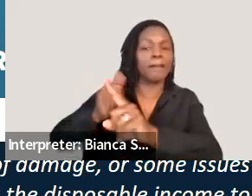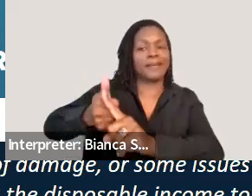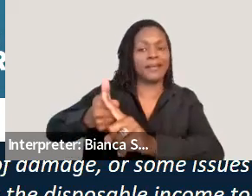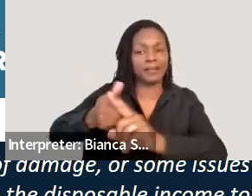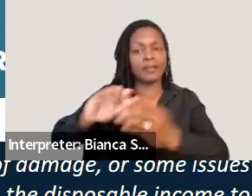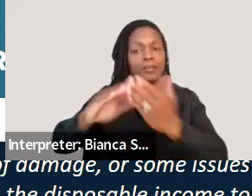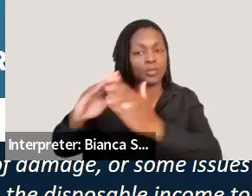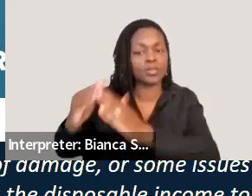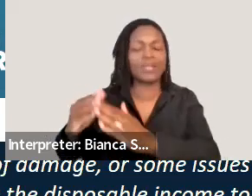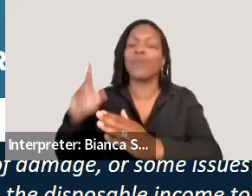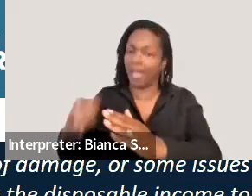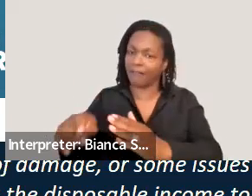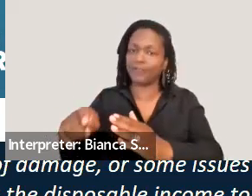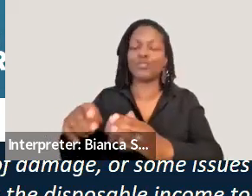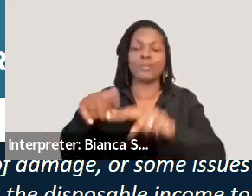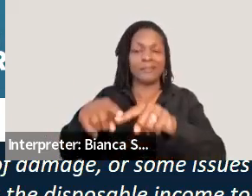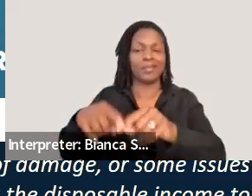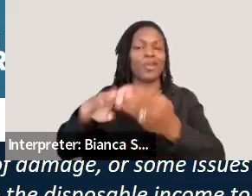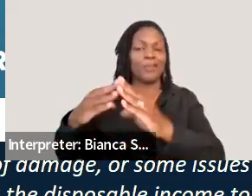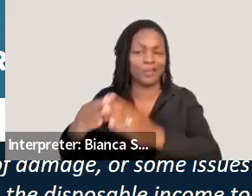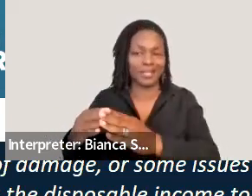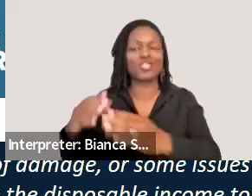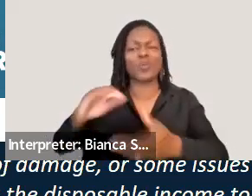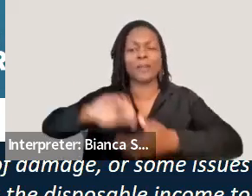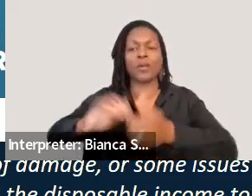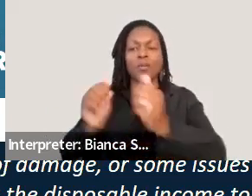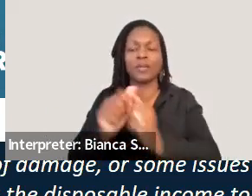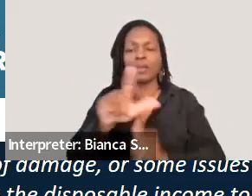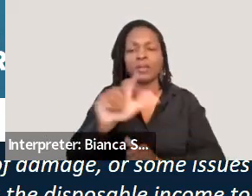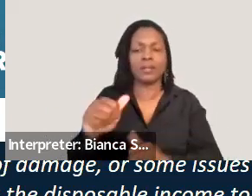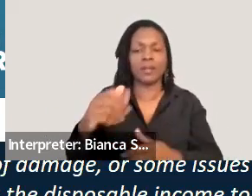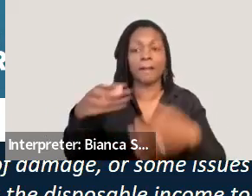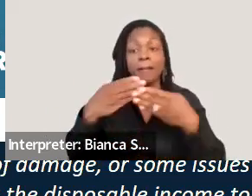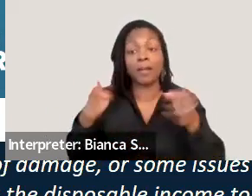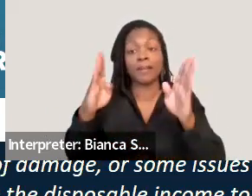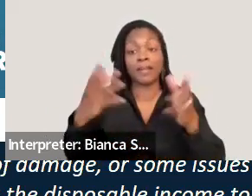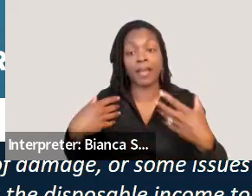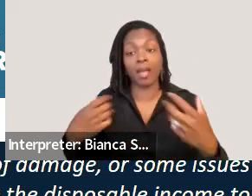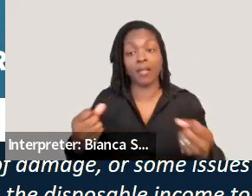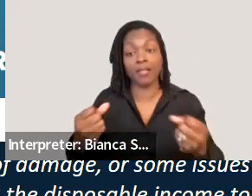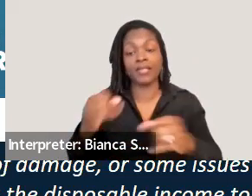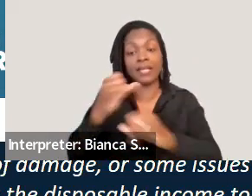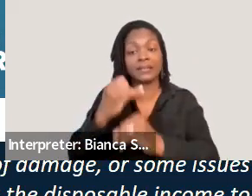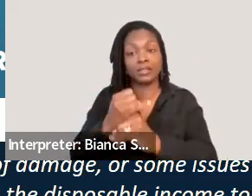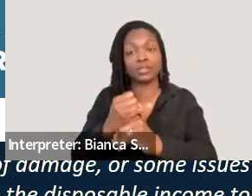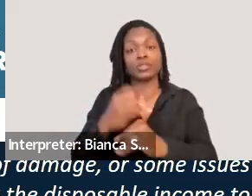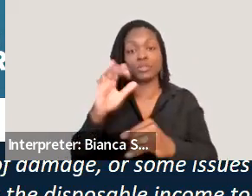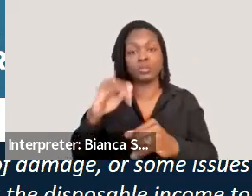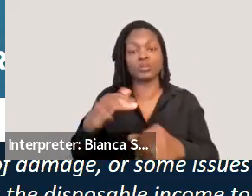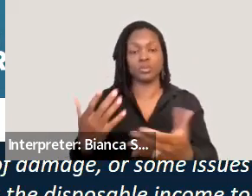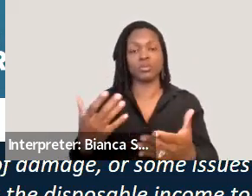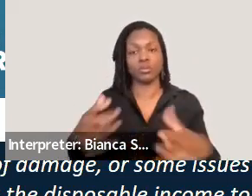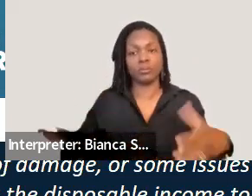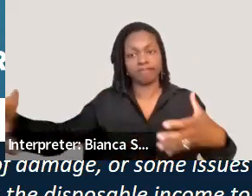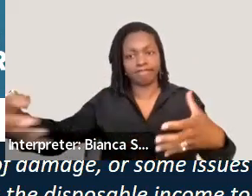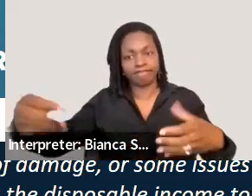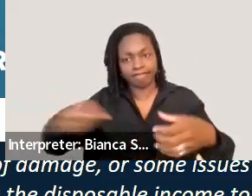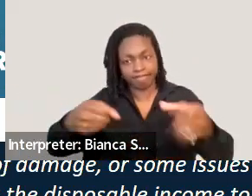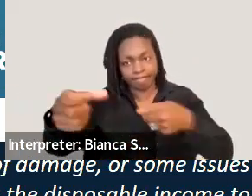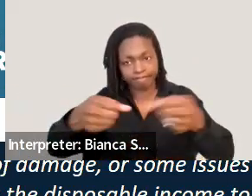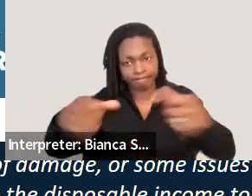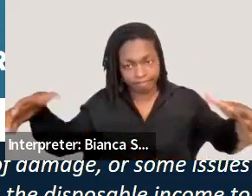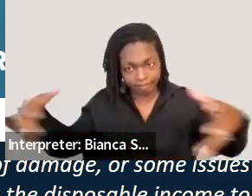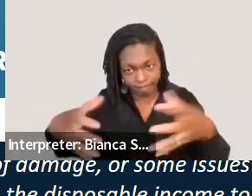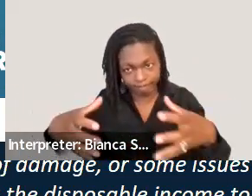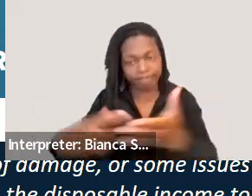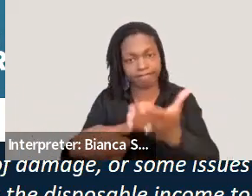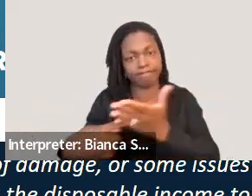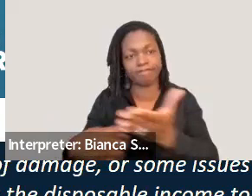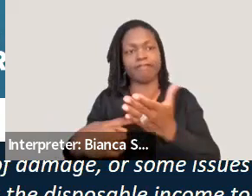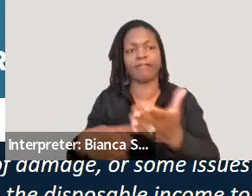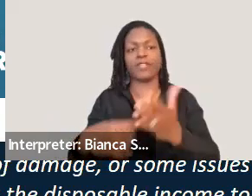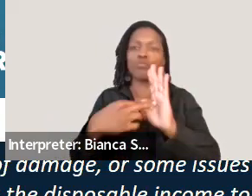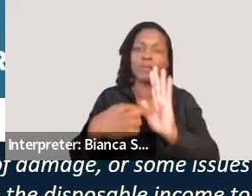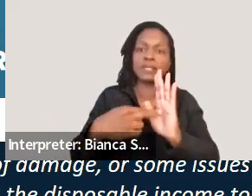So we partnered with the Louisiana Public Health Institute to conduct one-on-one interviews with community members from across the state representing varying geographies and demographics.